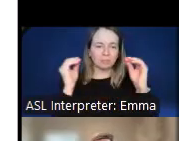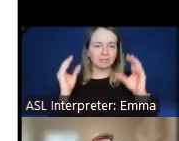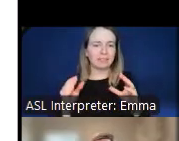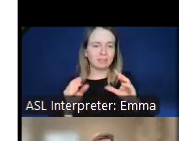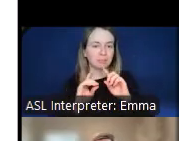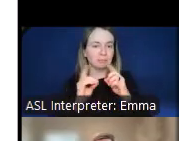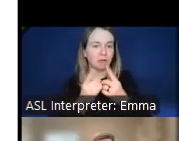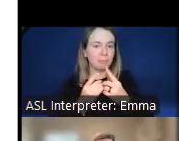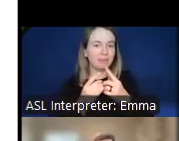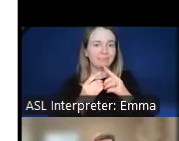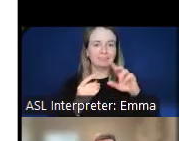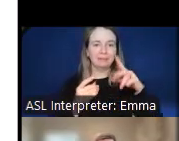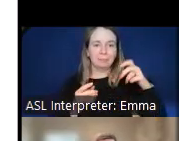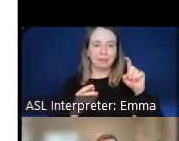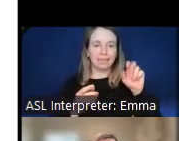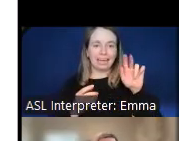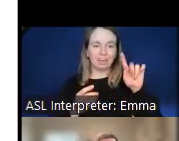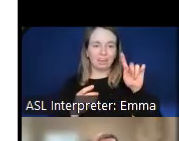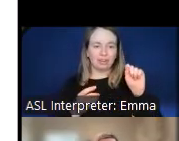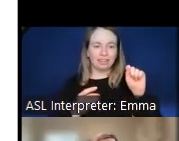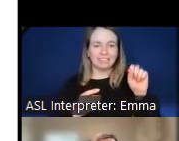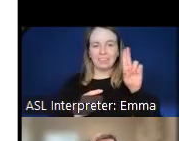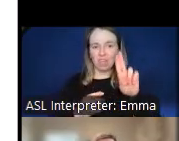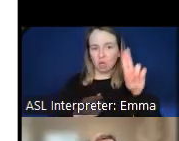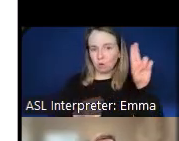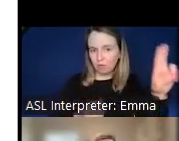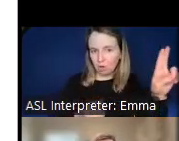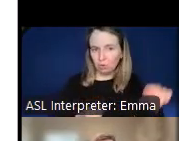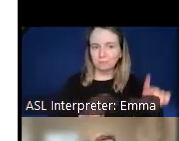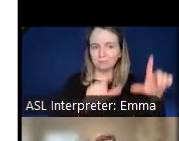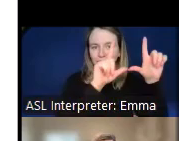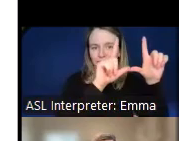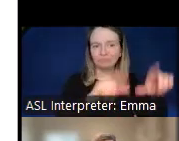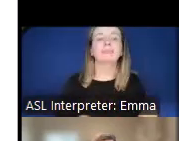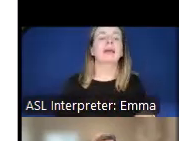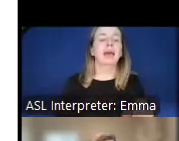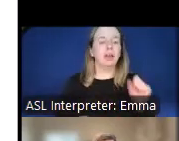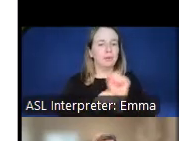University of Utah. I work in the developmental assessment